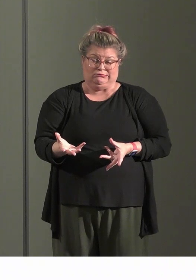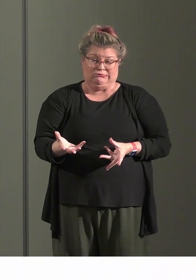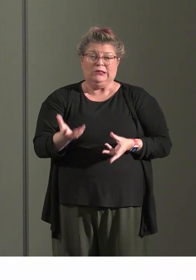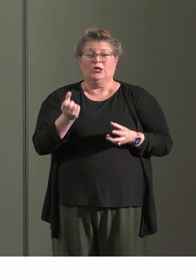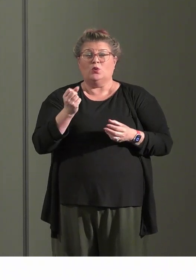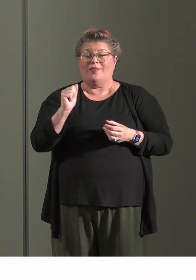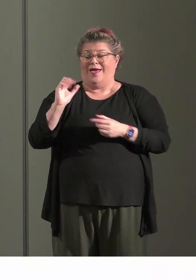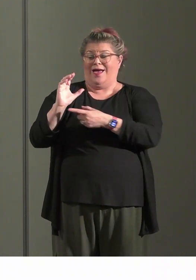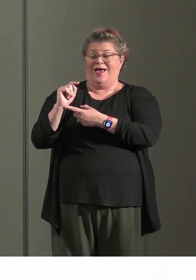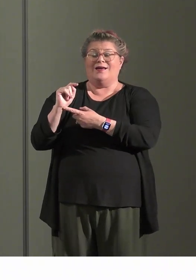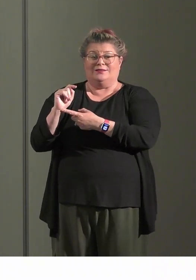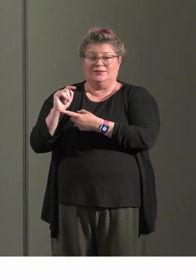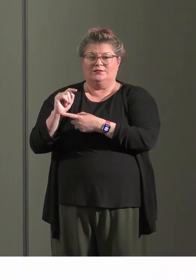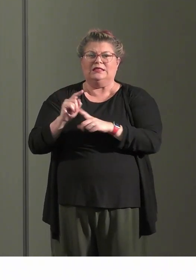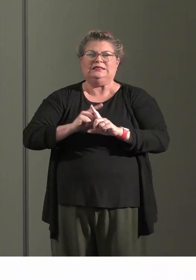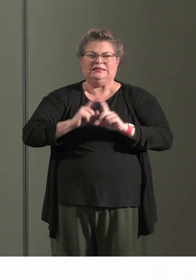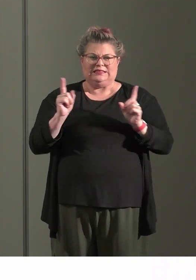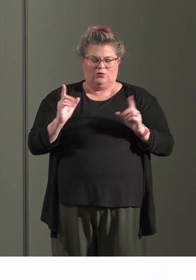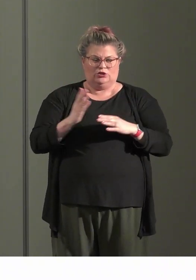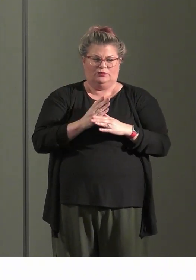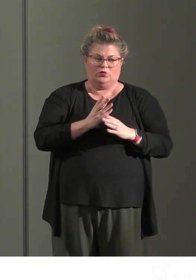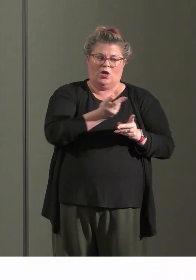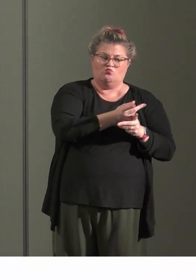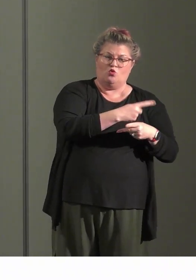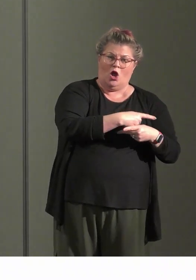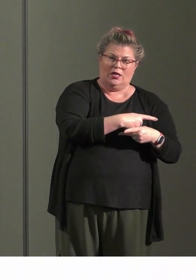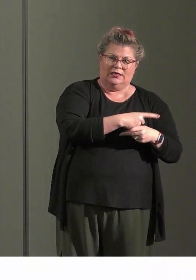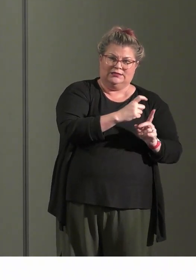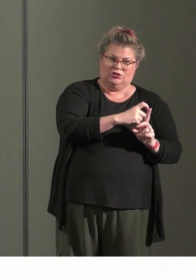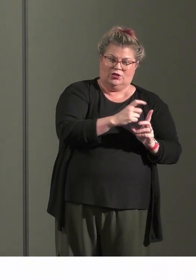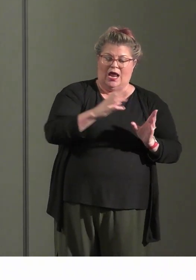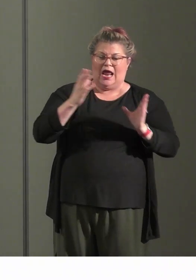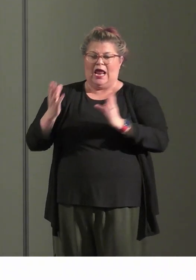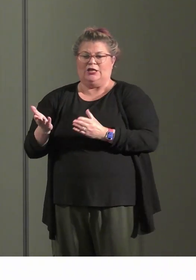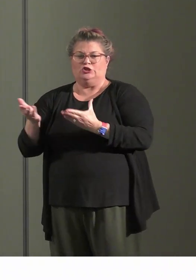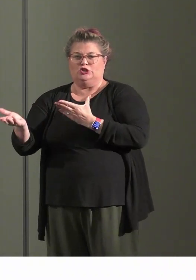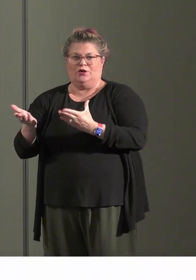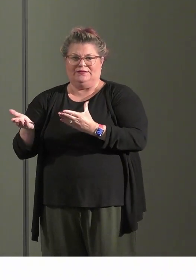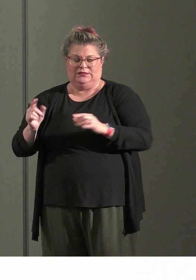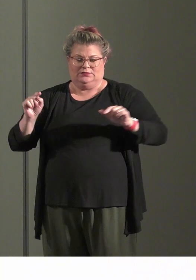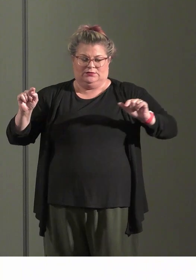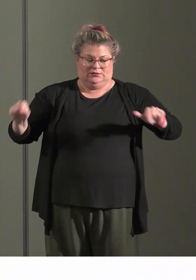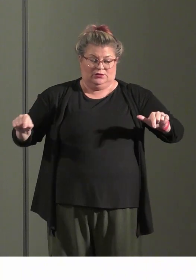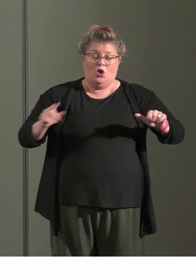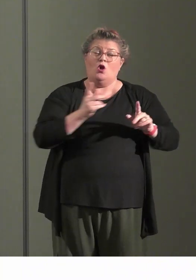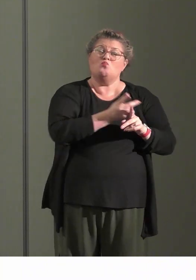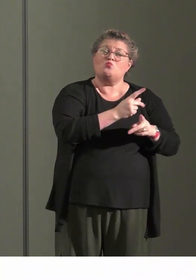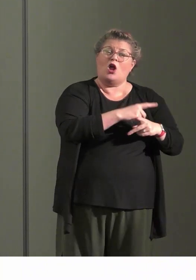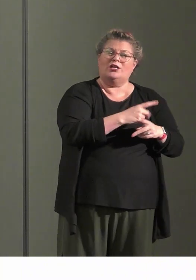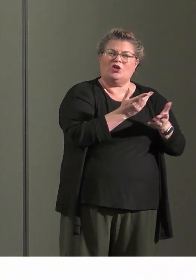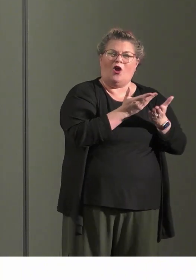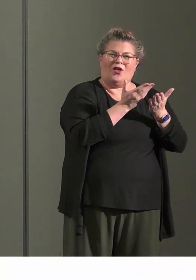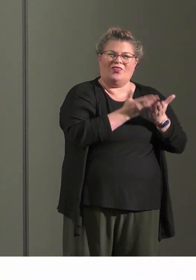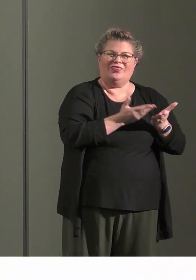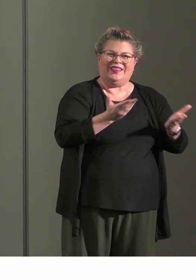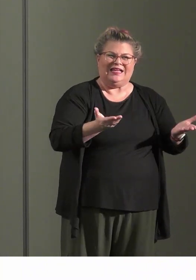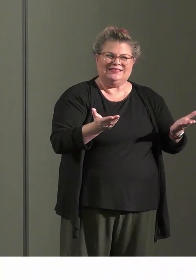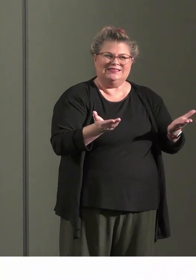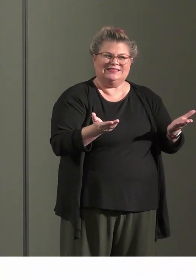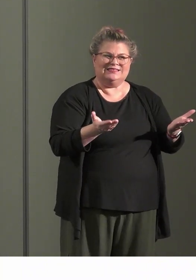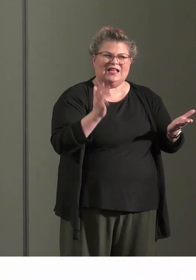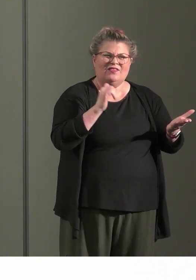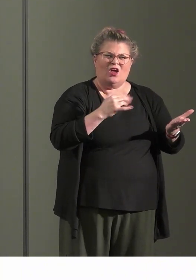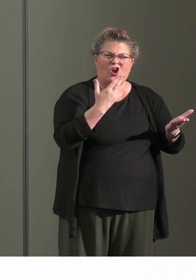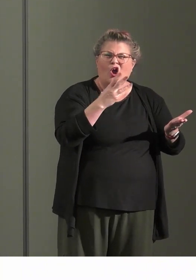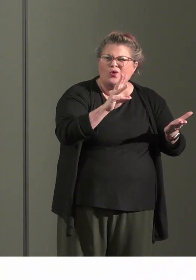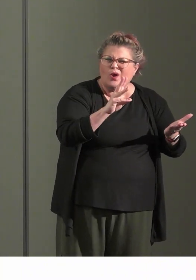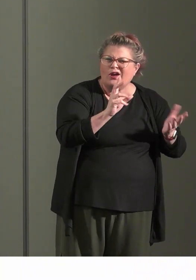Act distinguish between products and services. You think of products things that are hardware. That